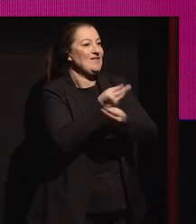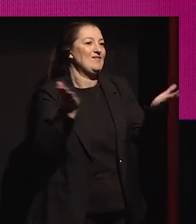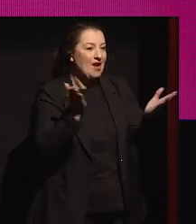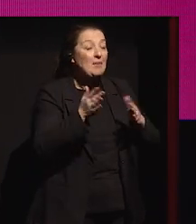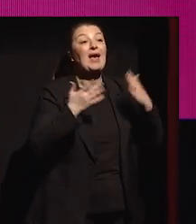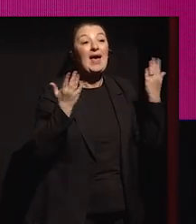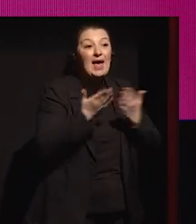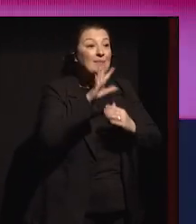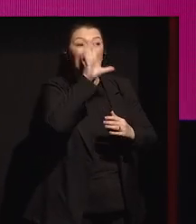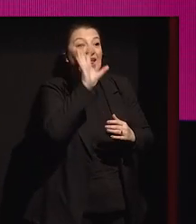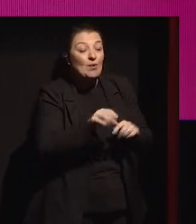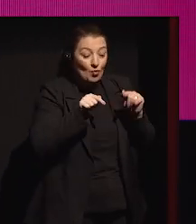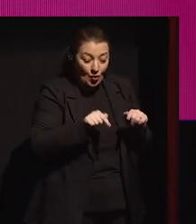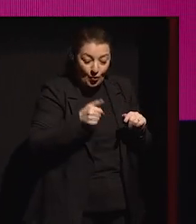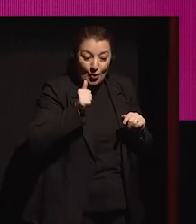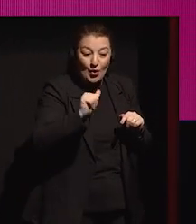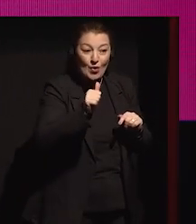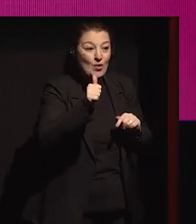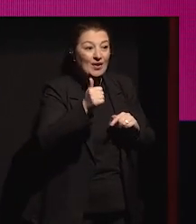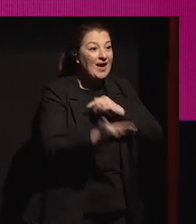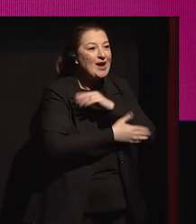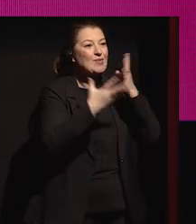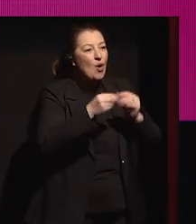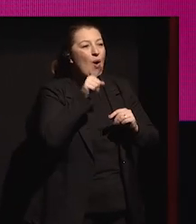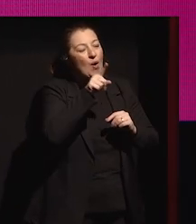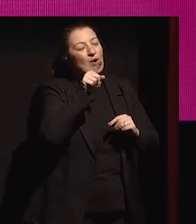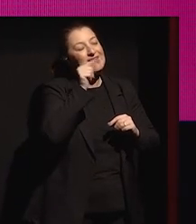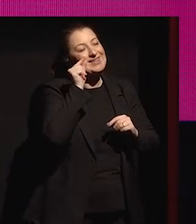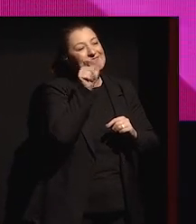and I would like to thank also those who made this day possible.